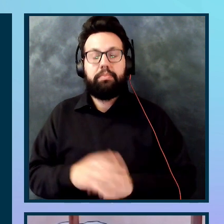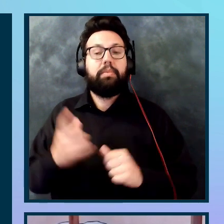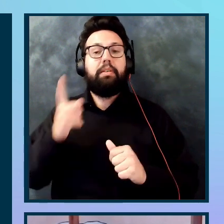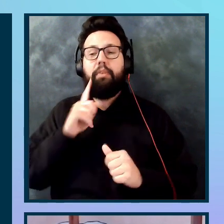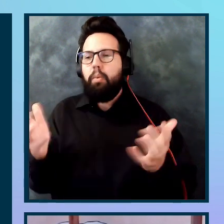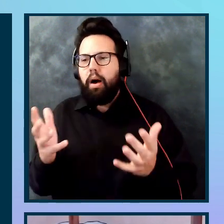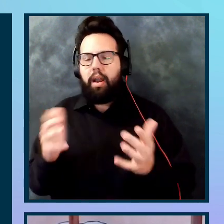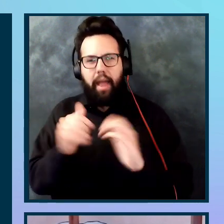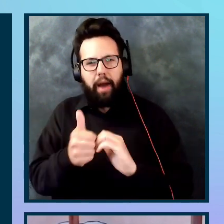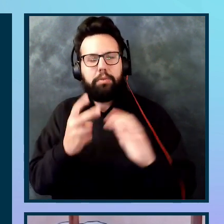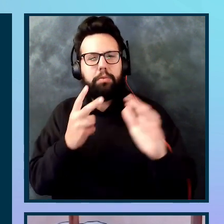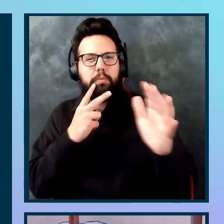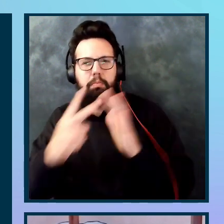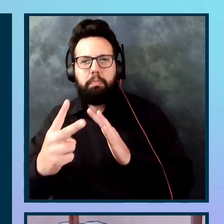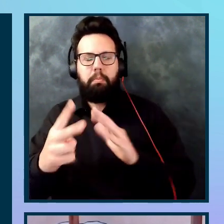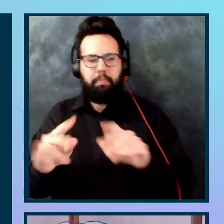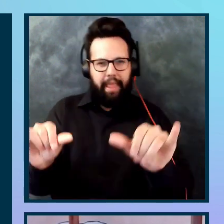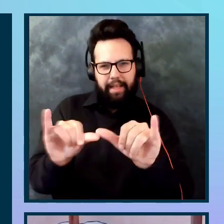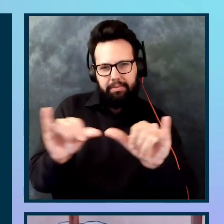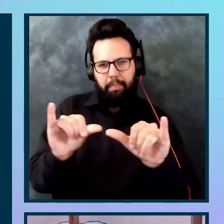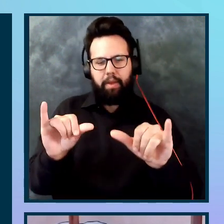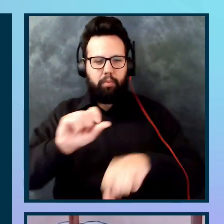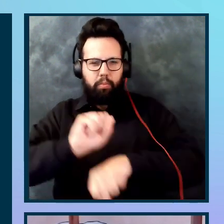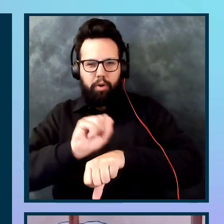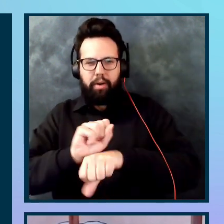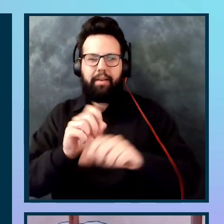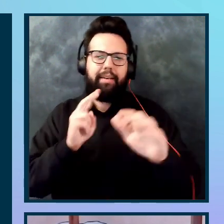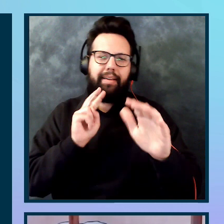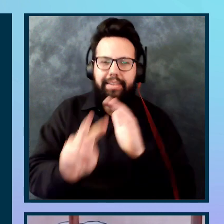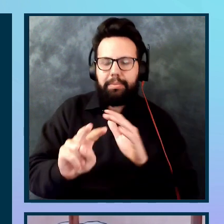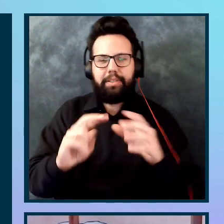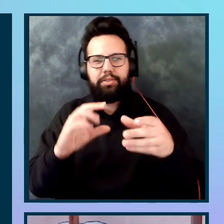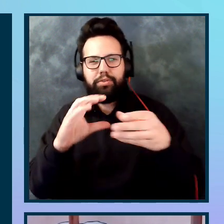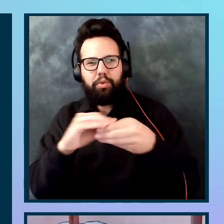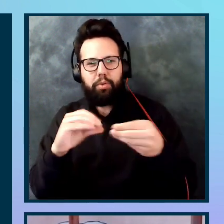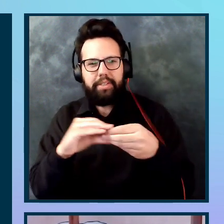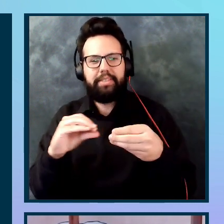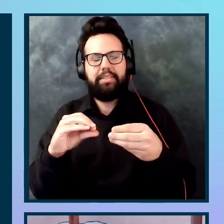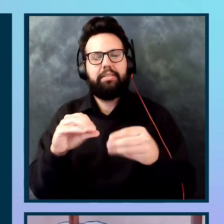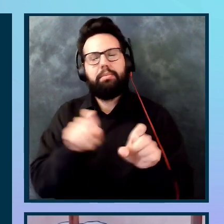to come to a shared agreement as to what the requirement really is and a shared understanding of what the requirement really is.